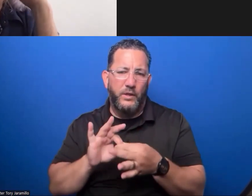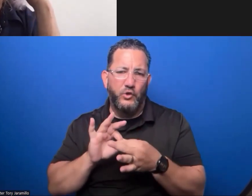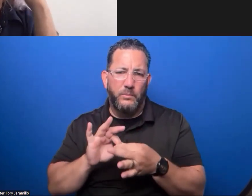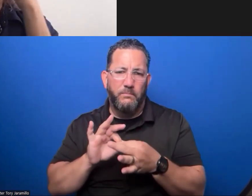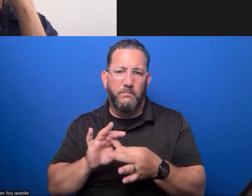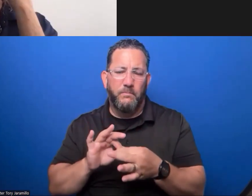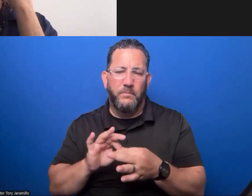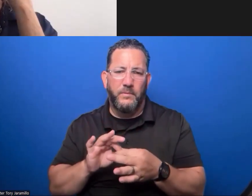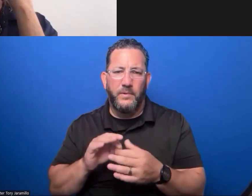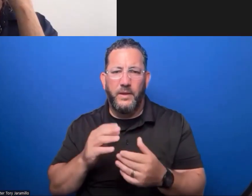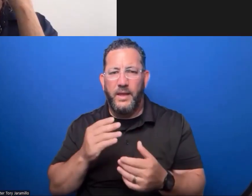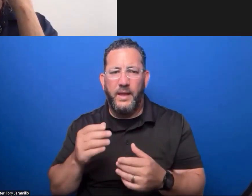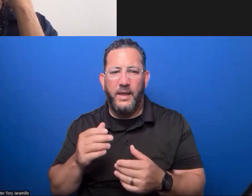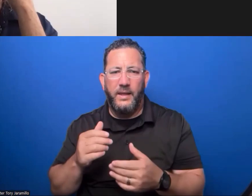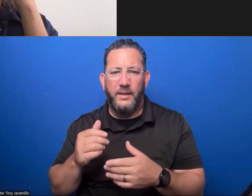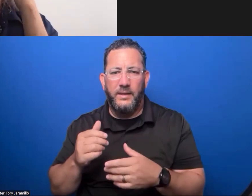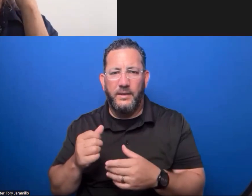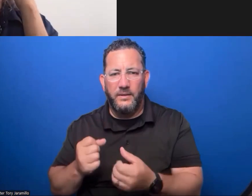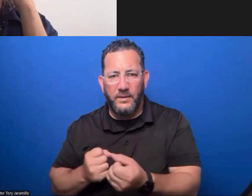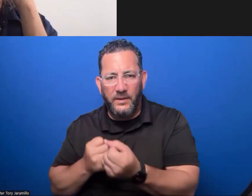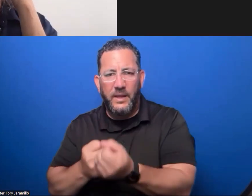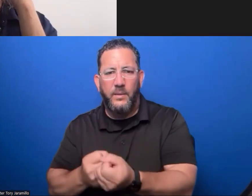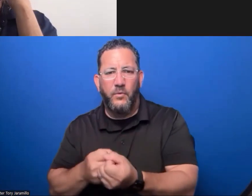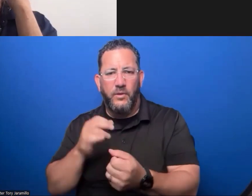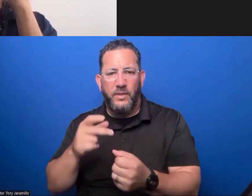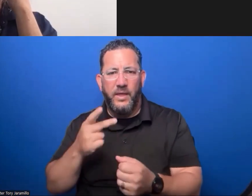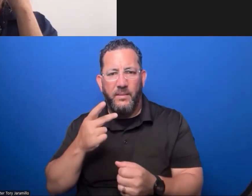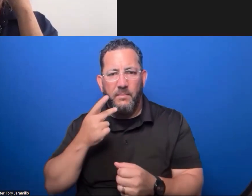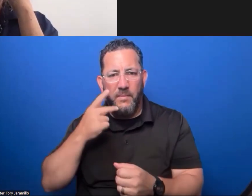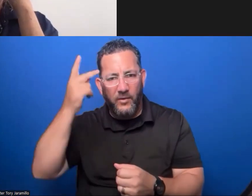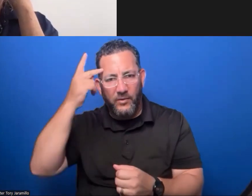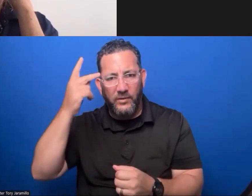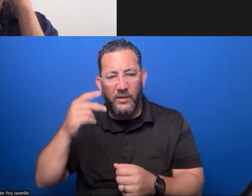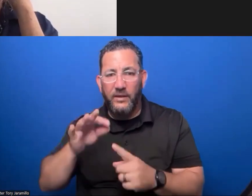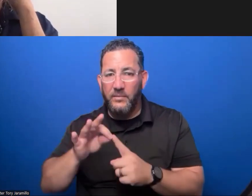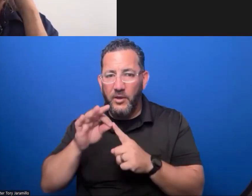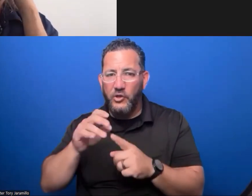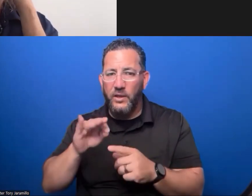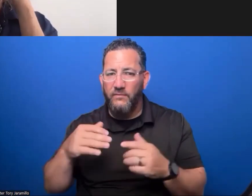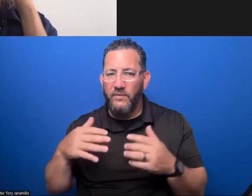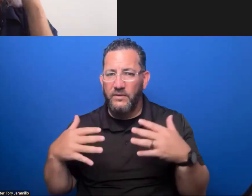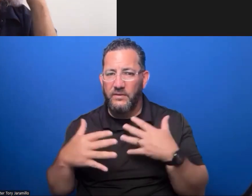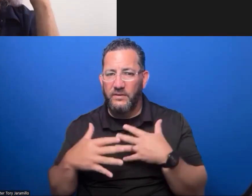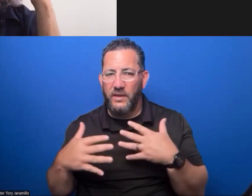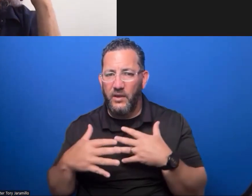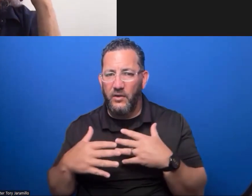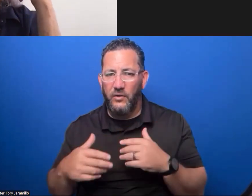that parent, especially when they're scared. And strength,